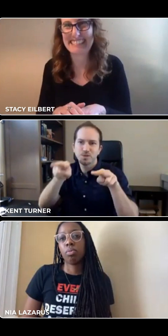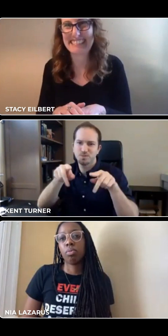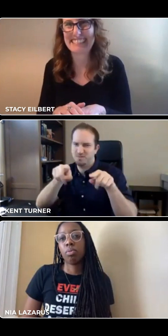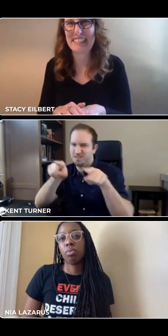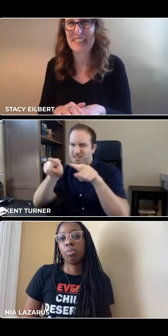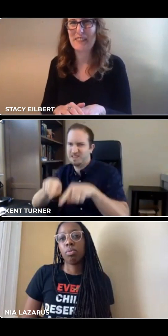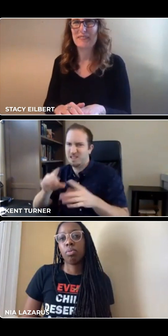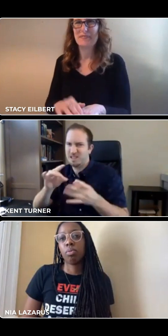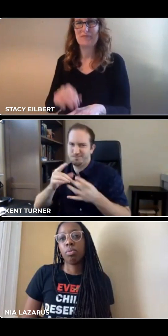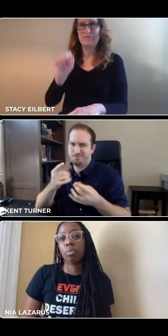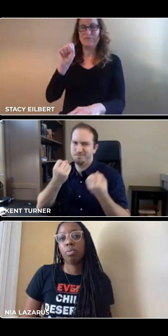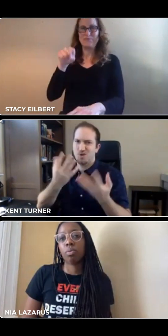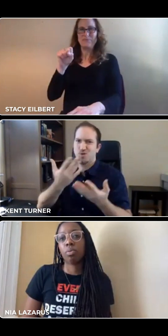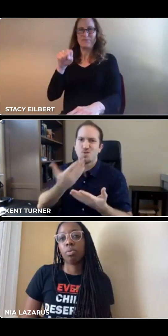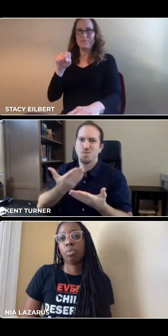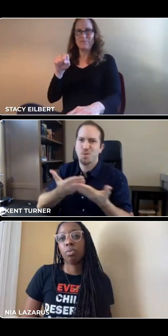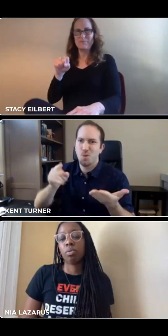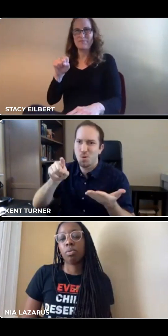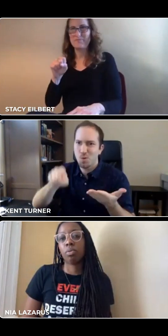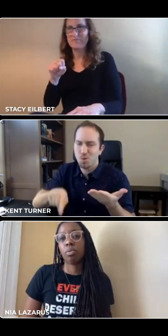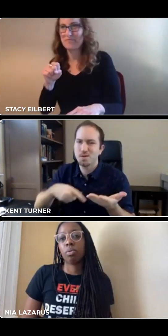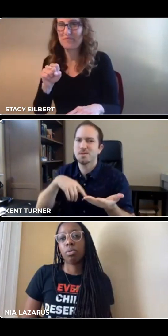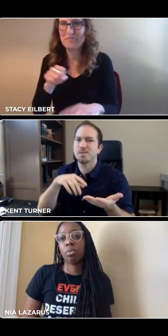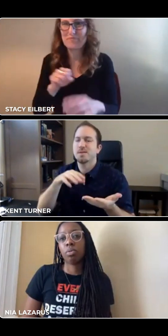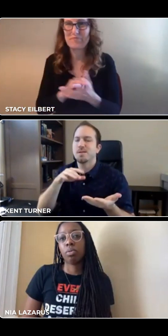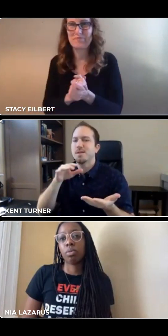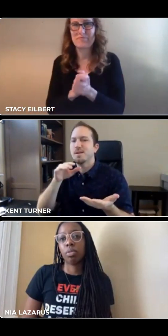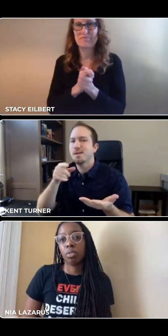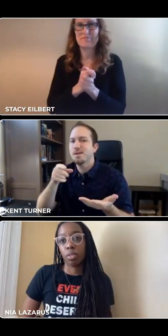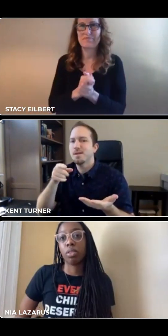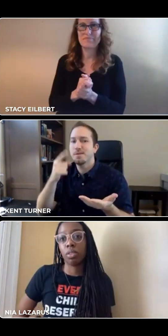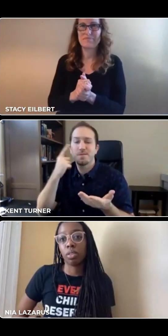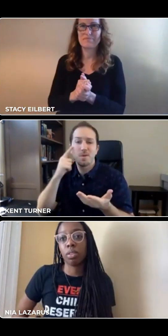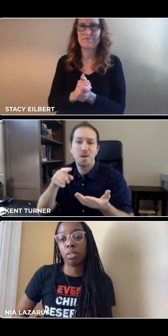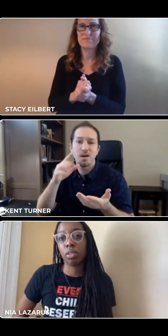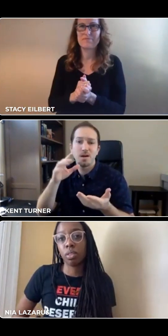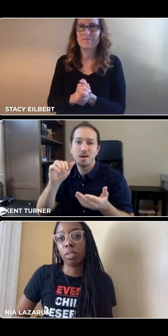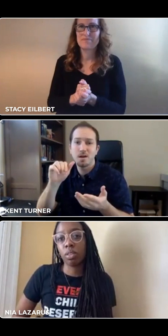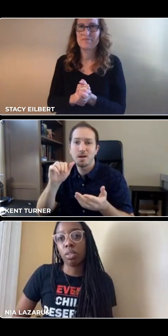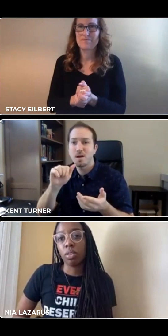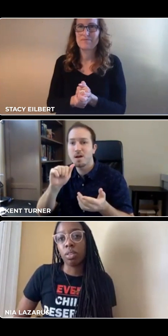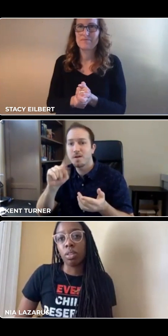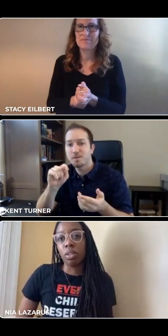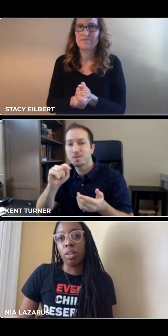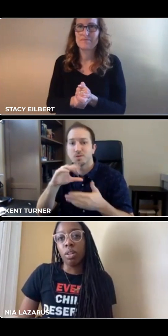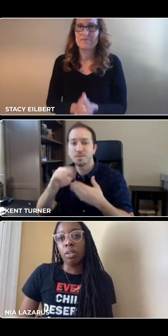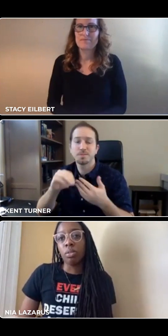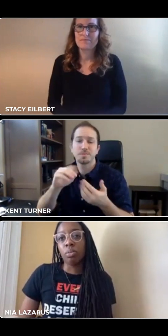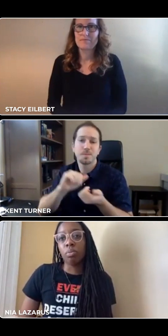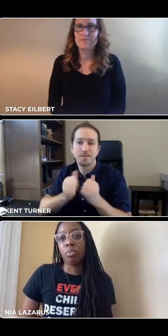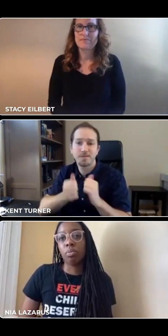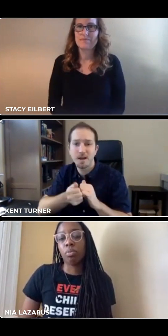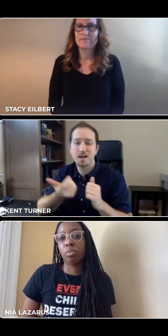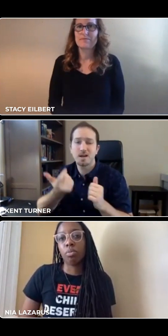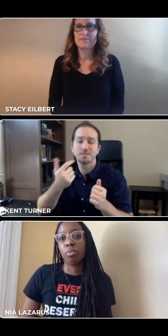you haven't looked, you should put some eyes on it because there are some really good comments populating there. I plan to share some of those. Yeah.